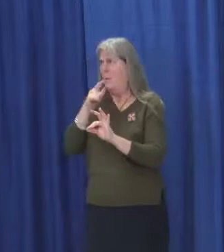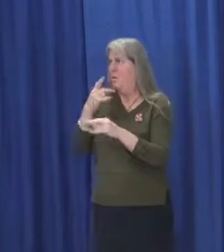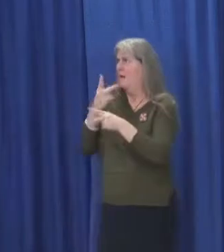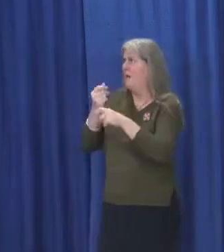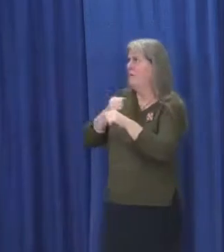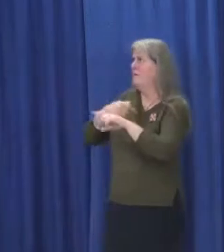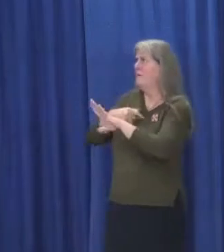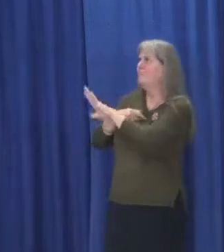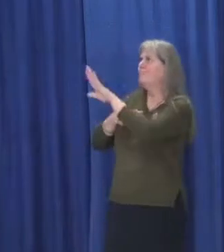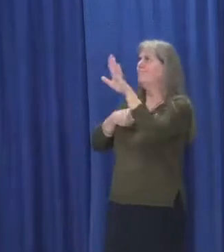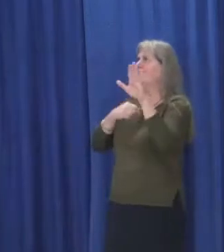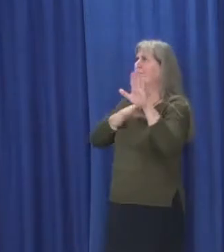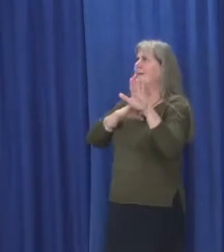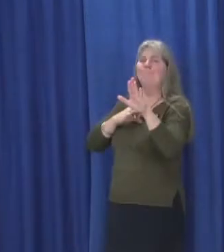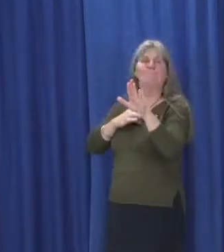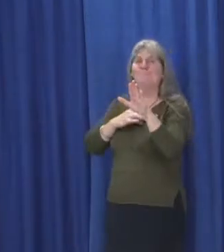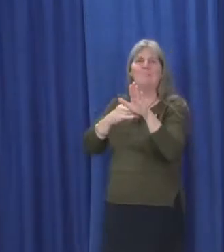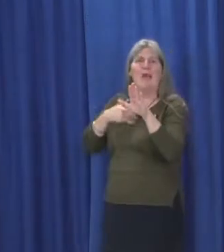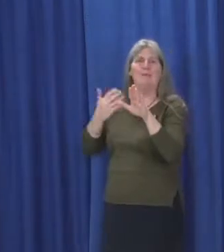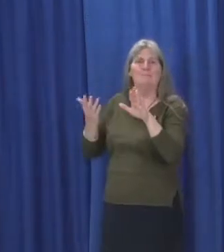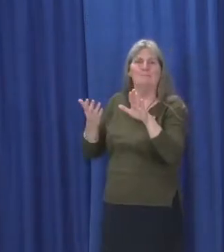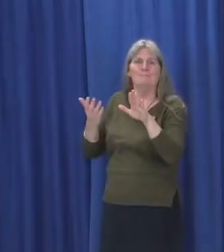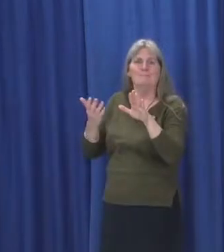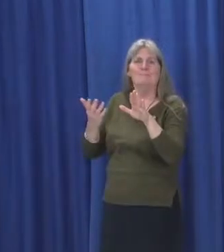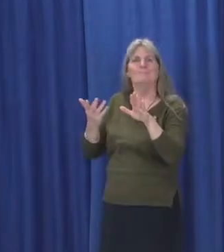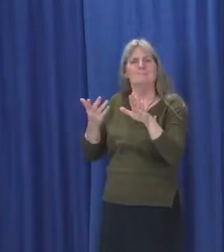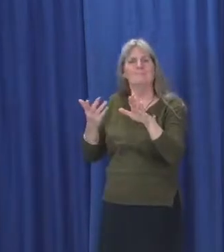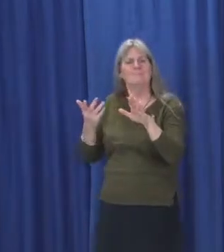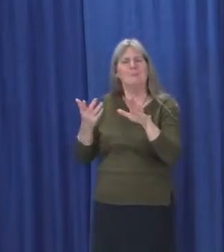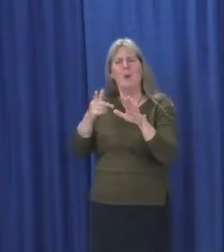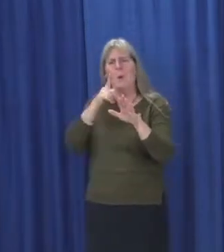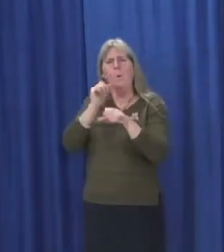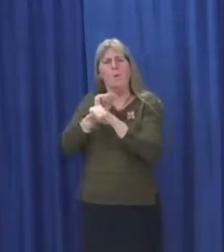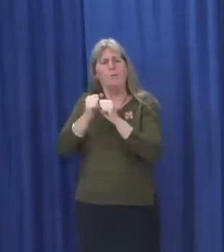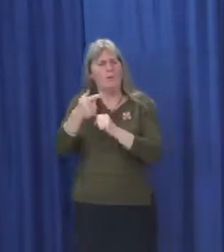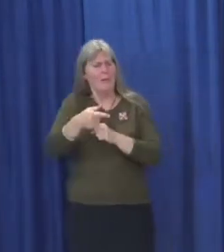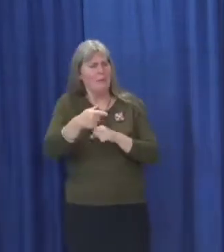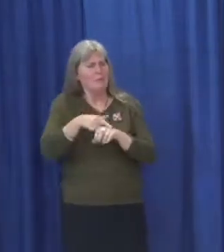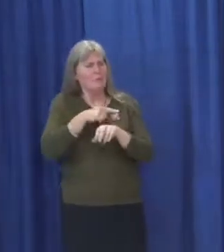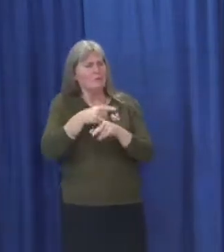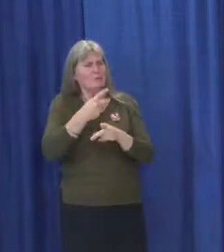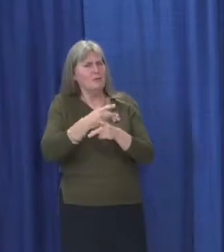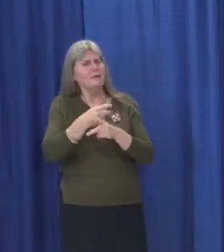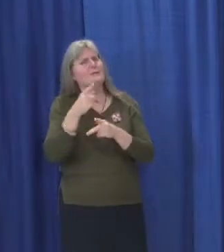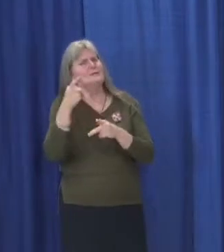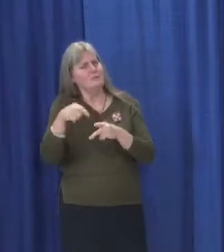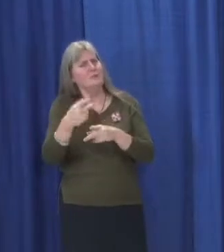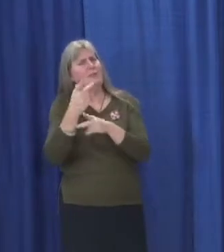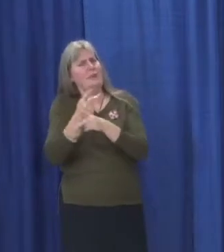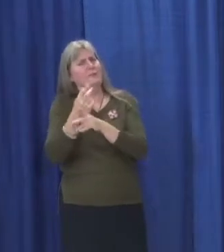care. Those people should be vaccinated to ensure infections